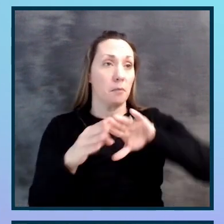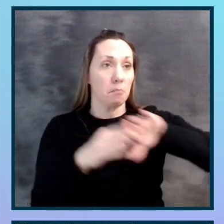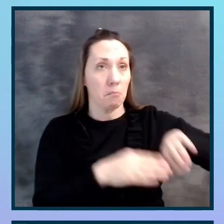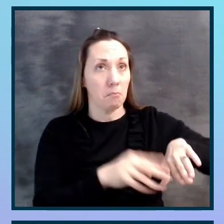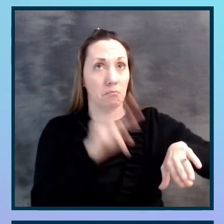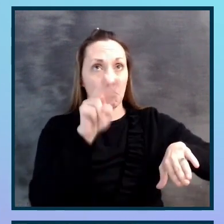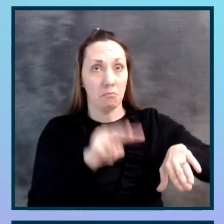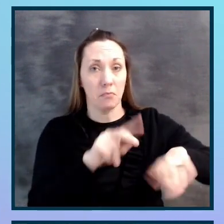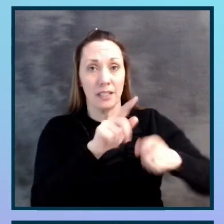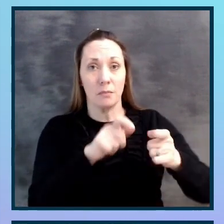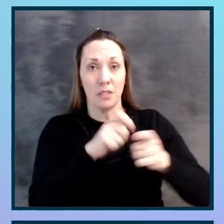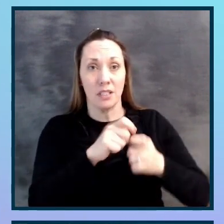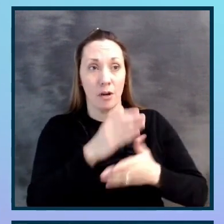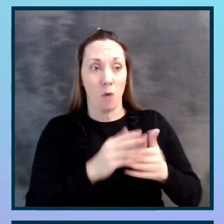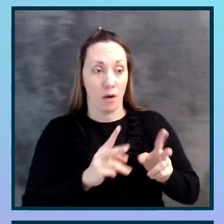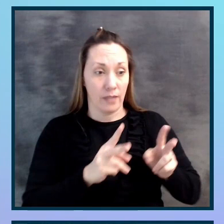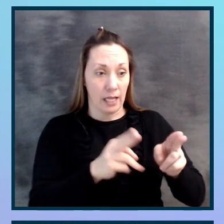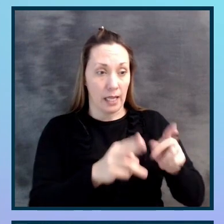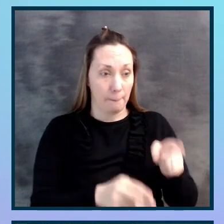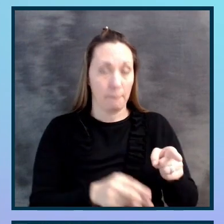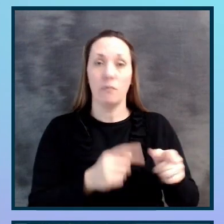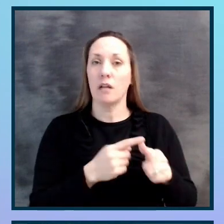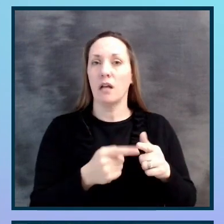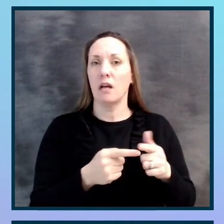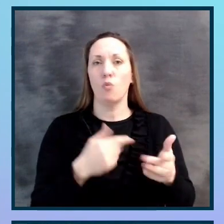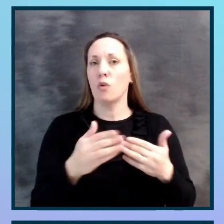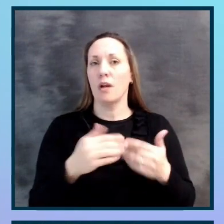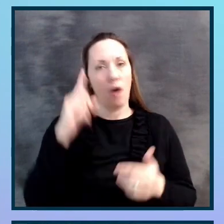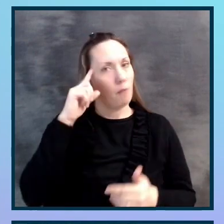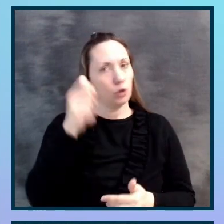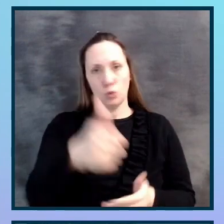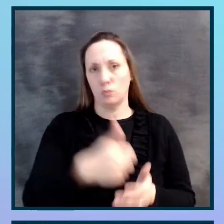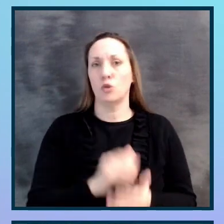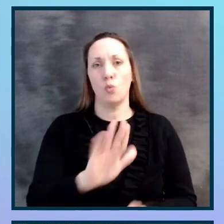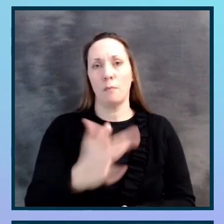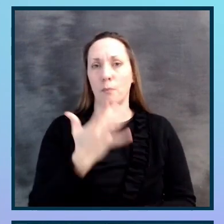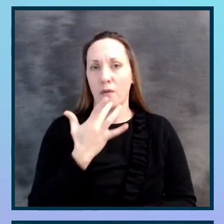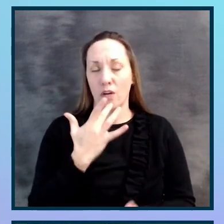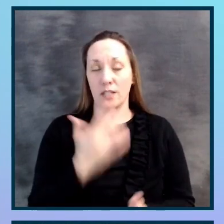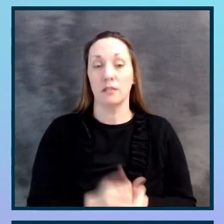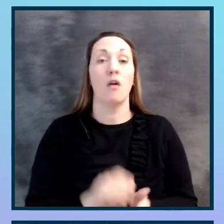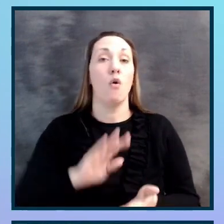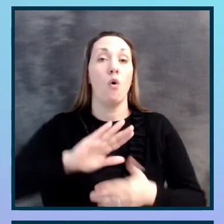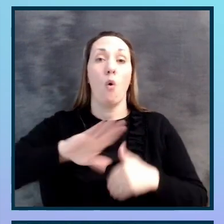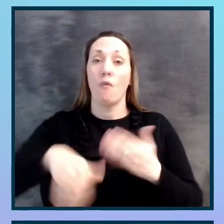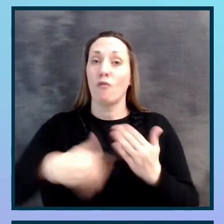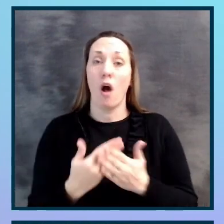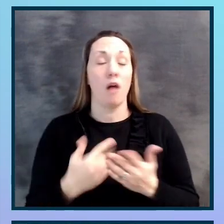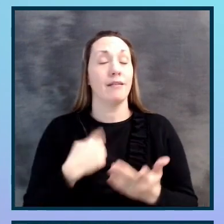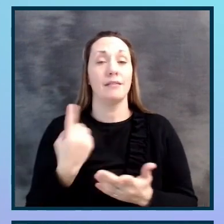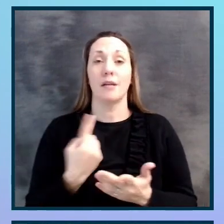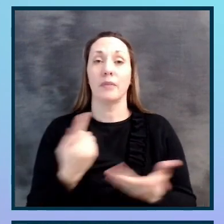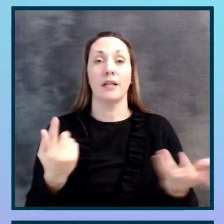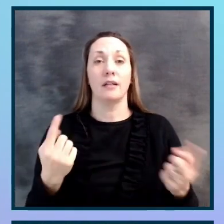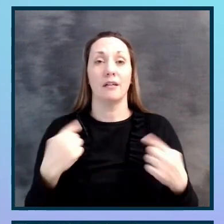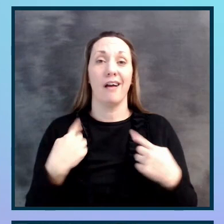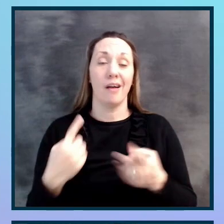and just go in a way that works for you. Overall, something I've been talking about again and again,